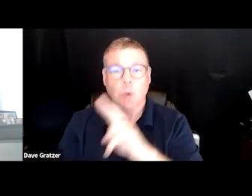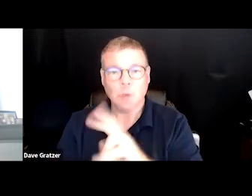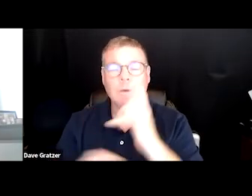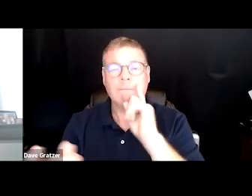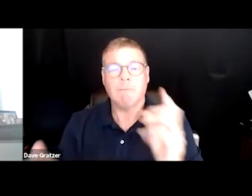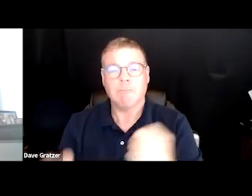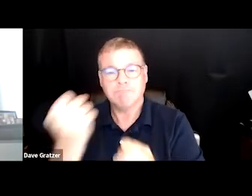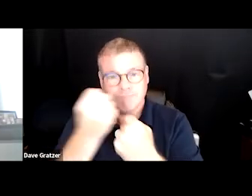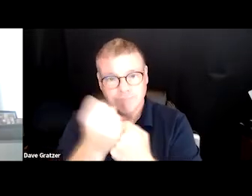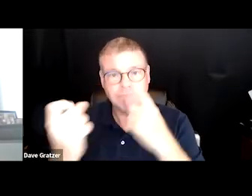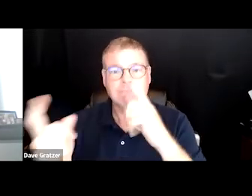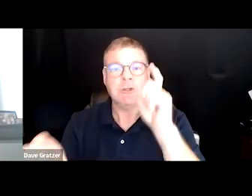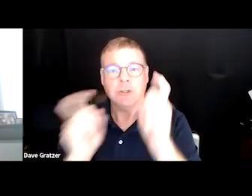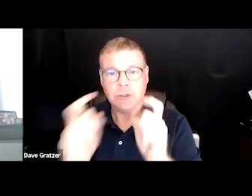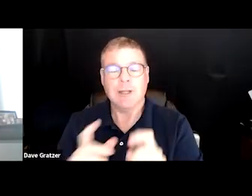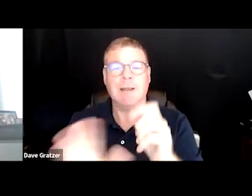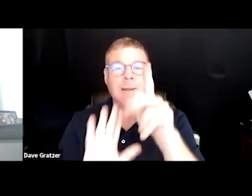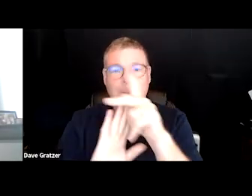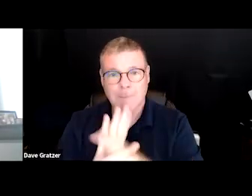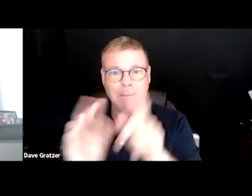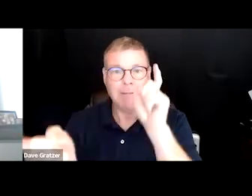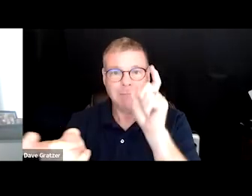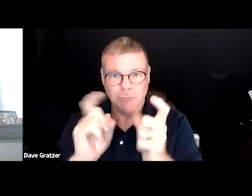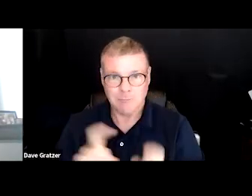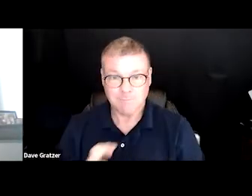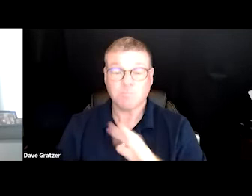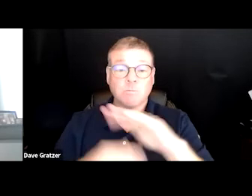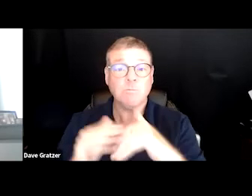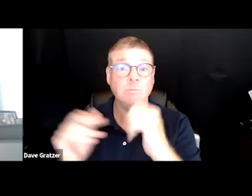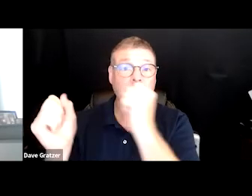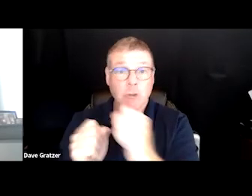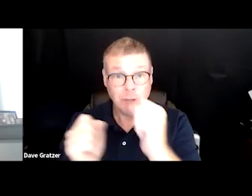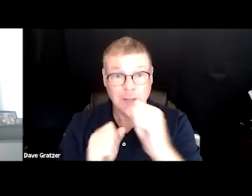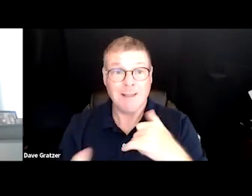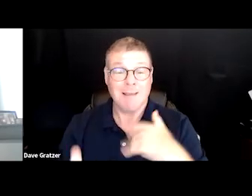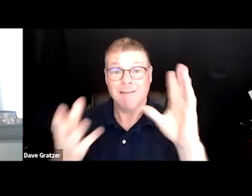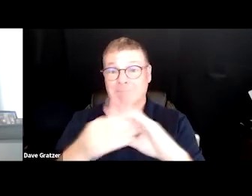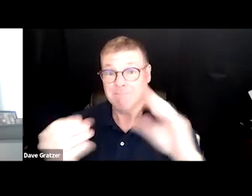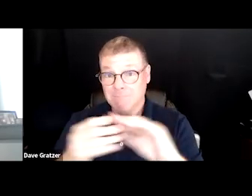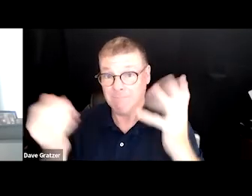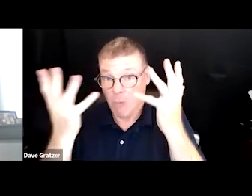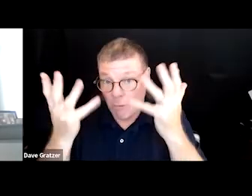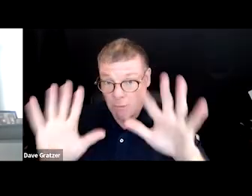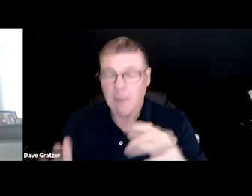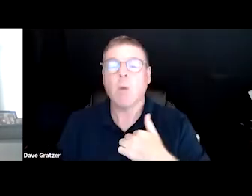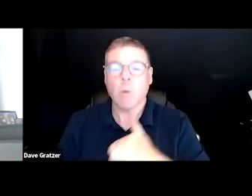and inform policy changes. All of the strategies that I've talked about, that I mentioned, we were able to achieve